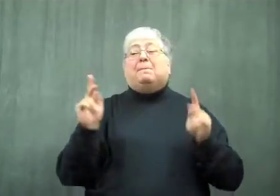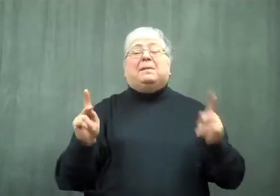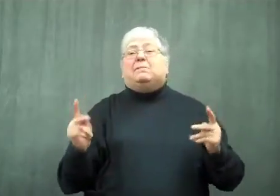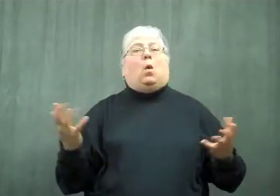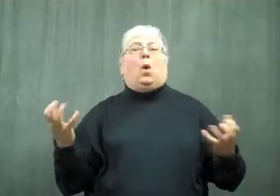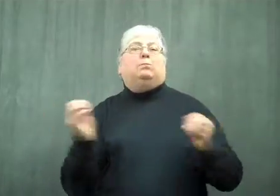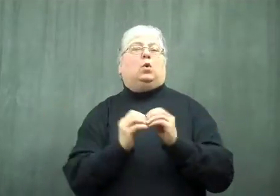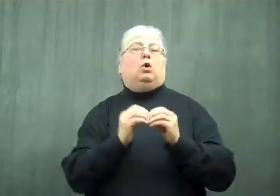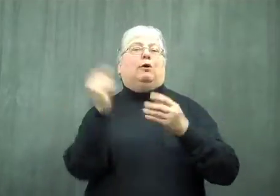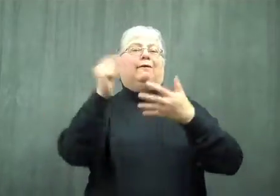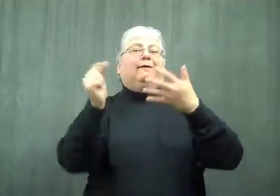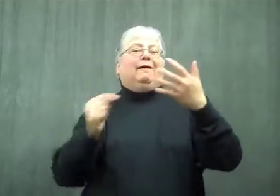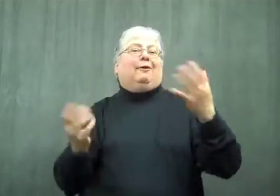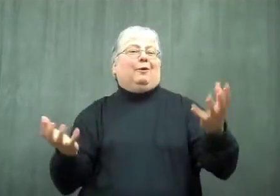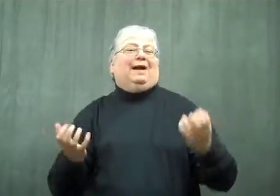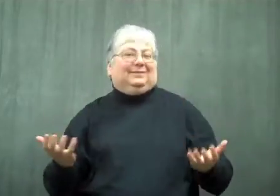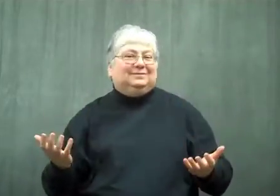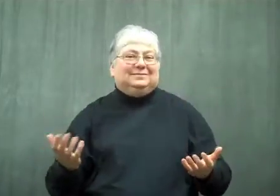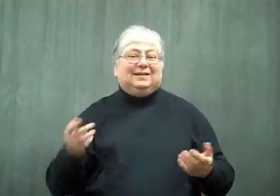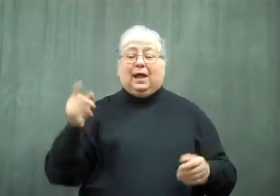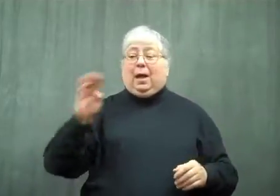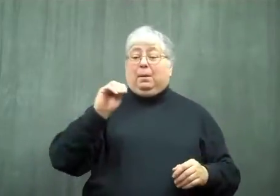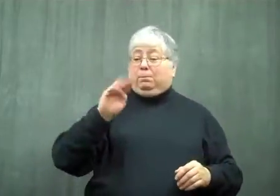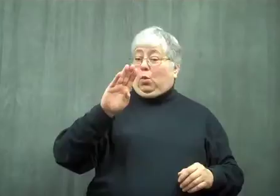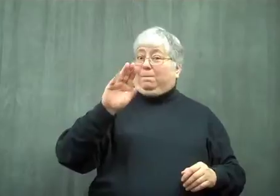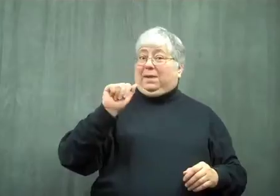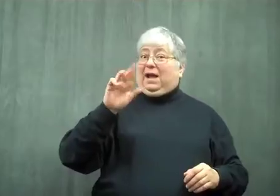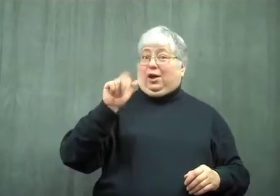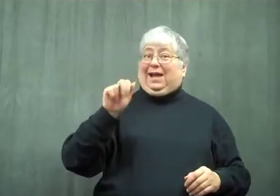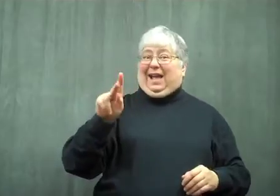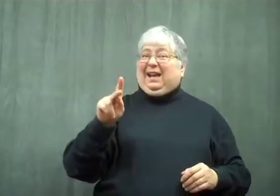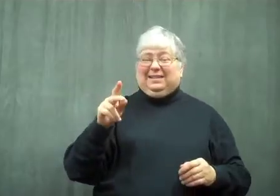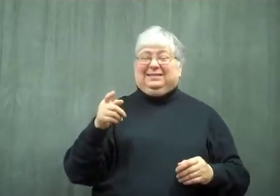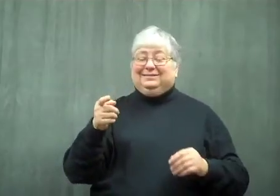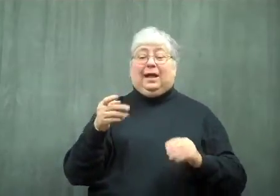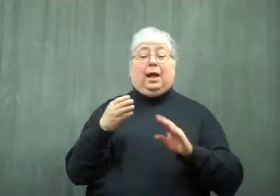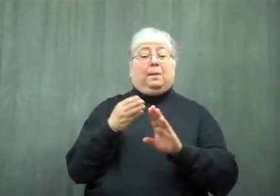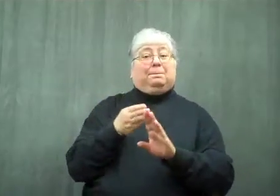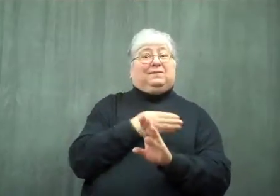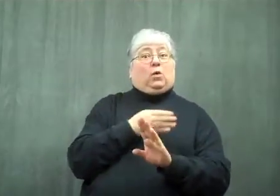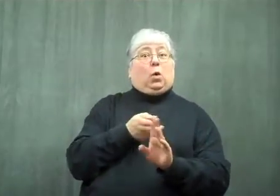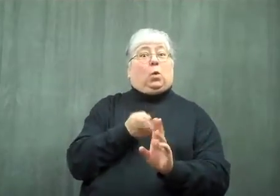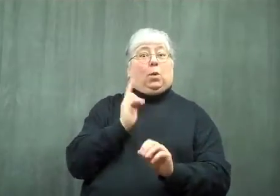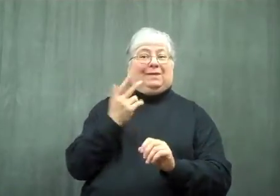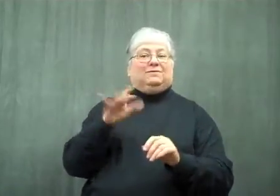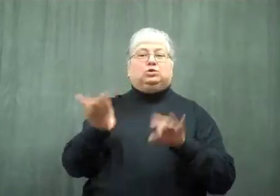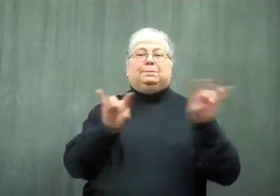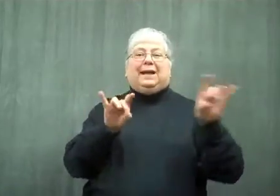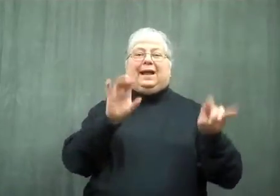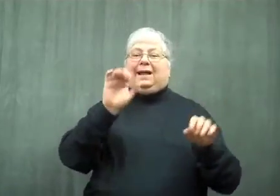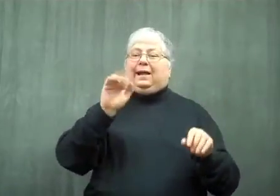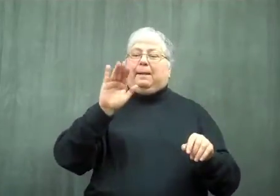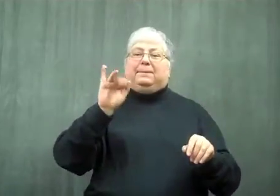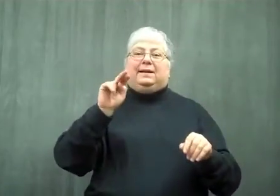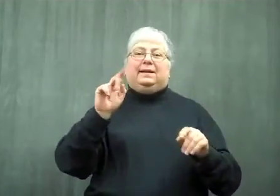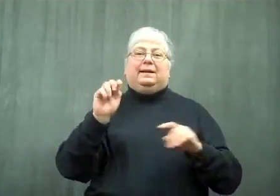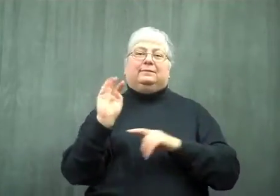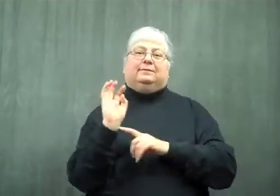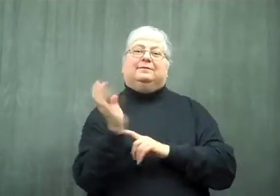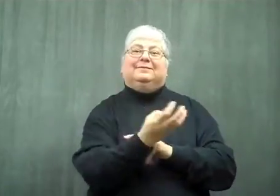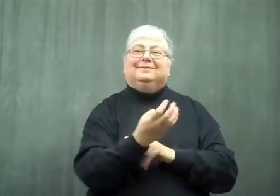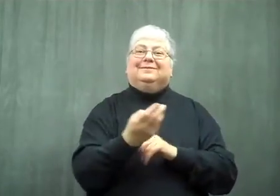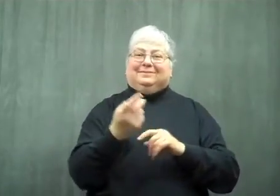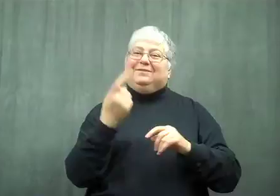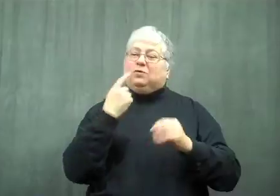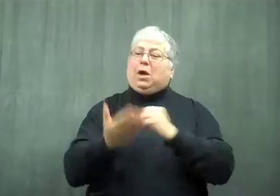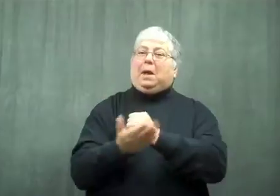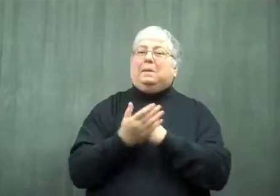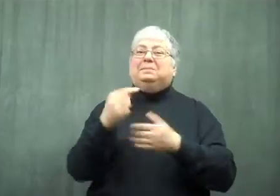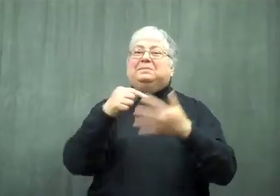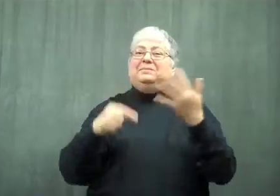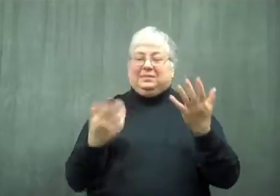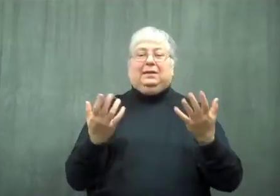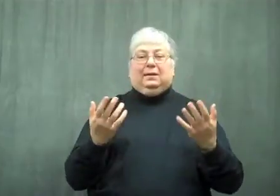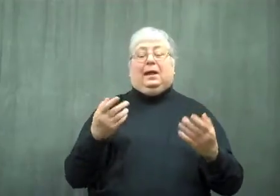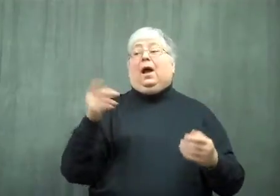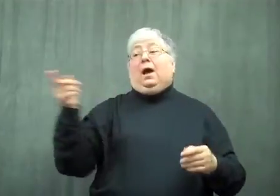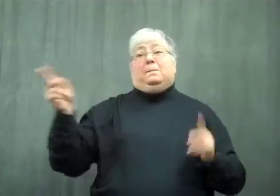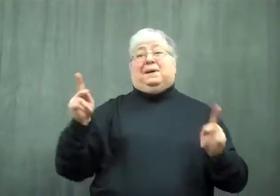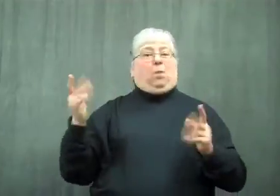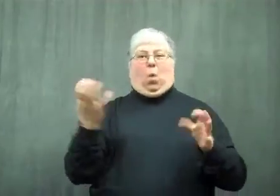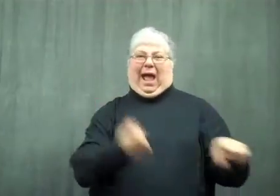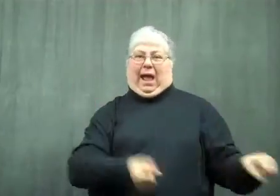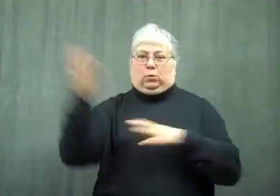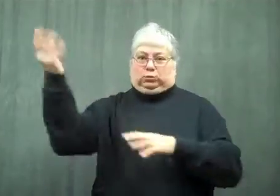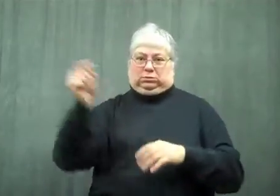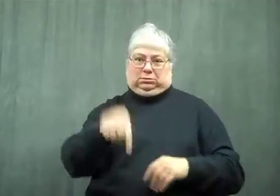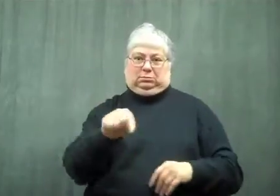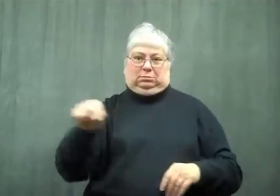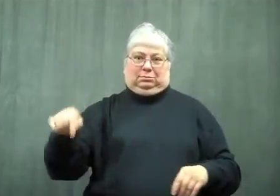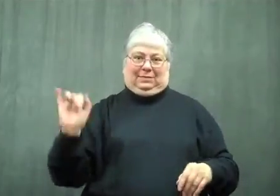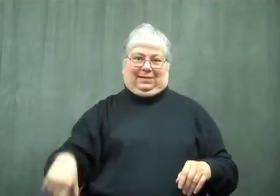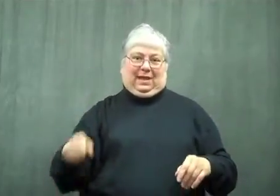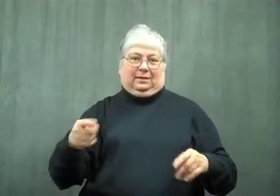But the people wanted more. They wanted the cabinet Mubarak had chosen removed.